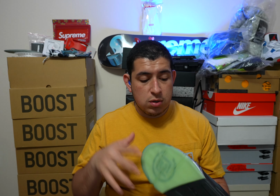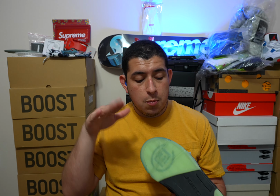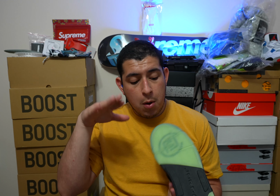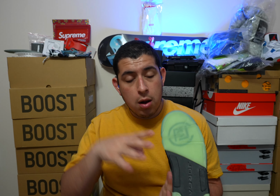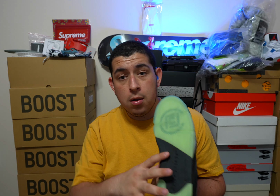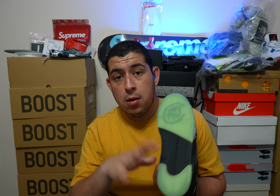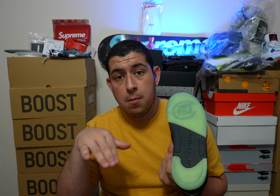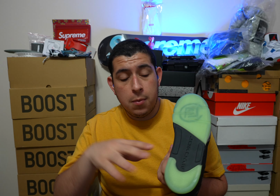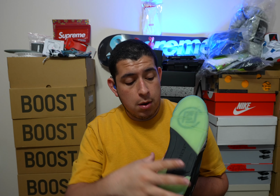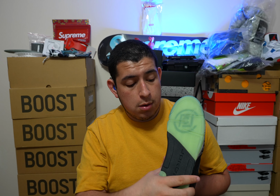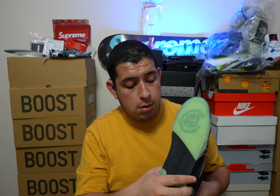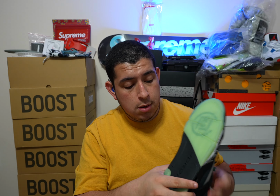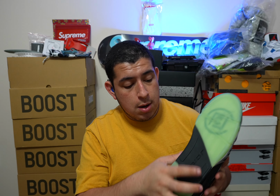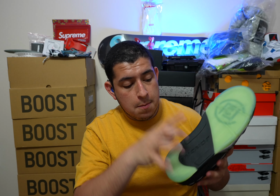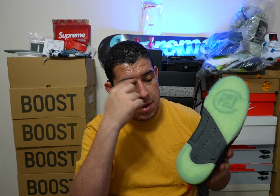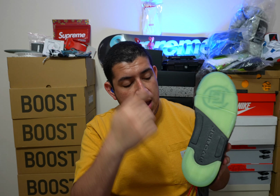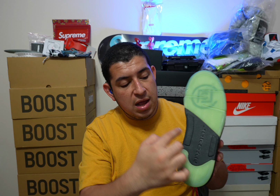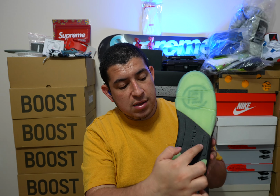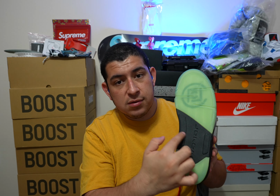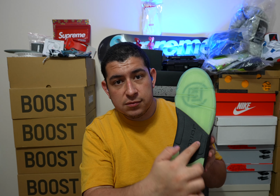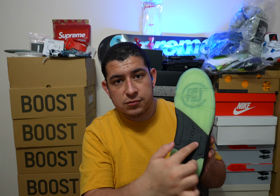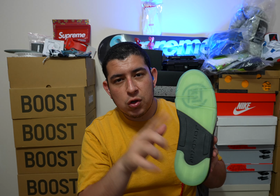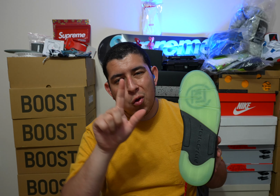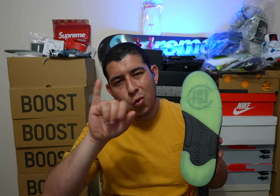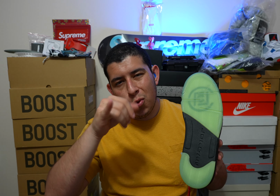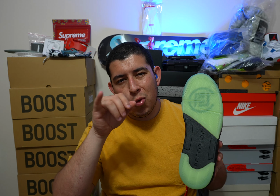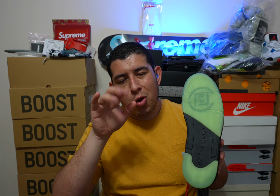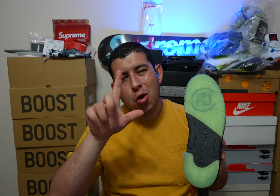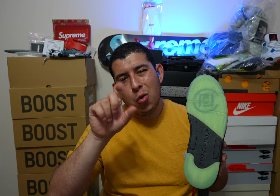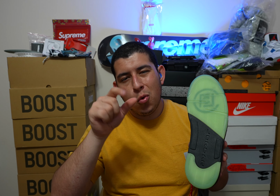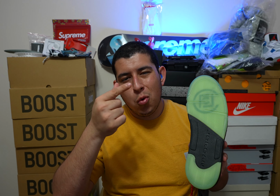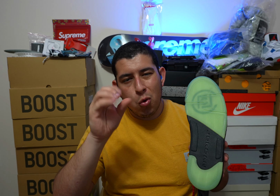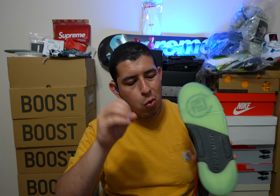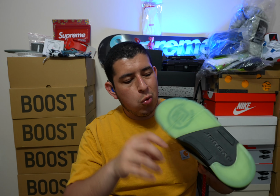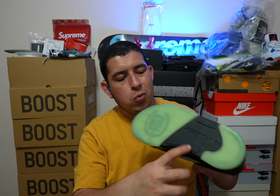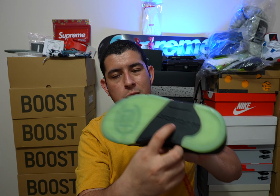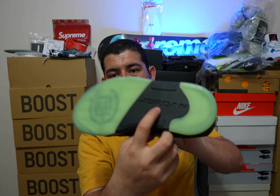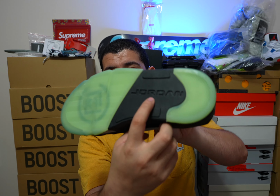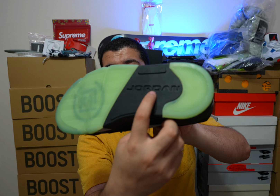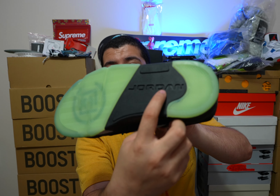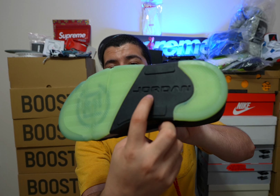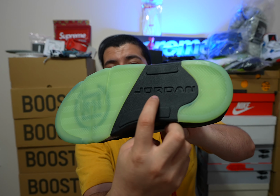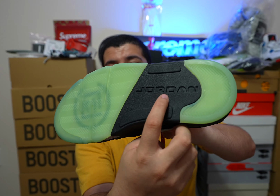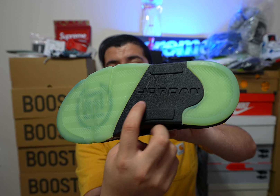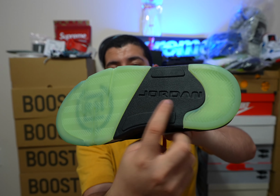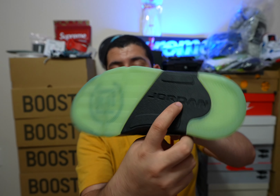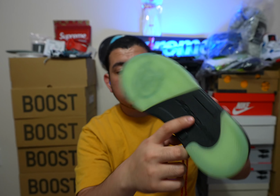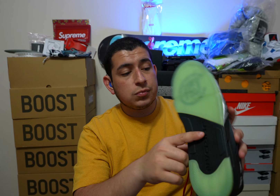Here is the bottom and the logo in black.